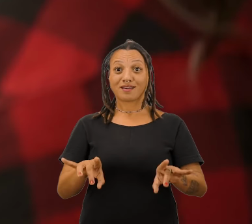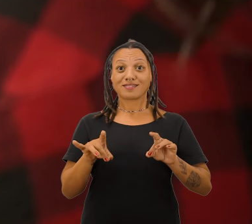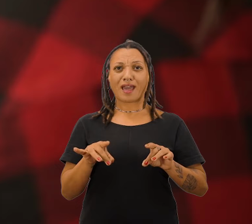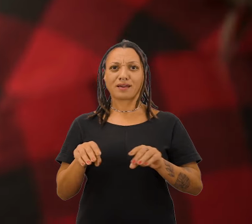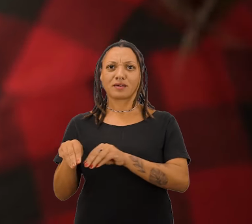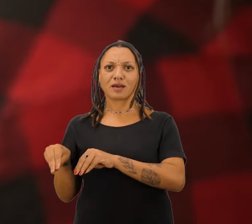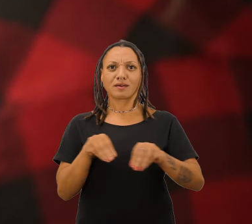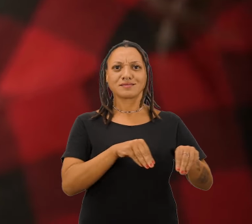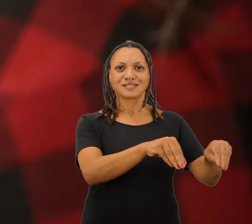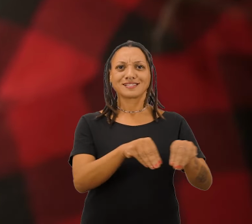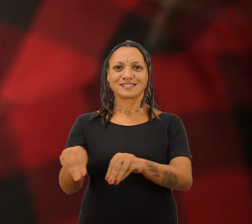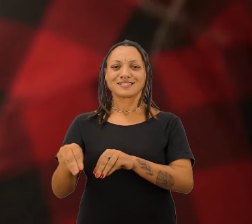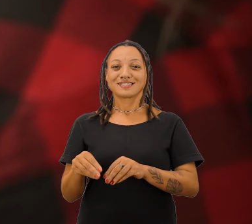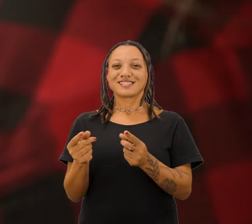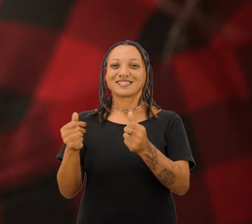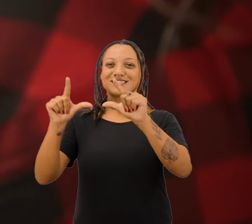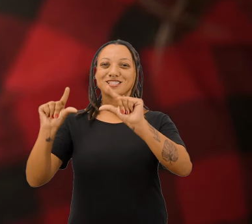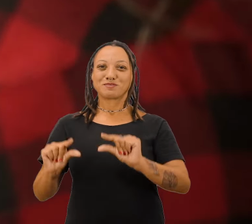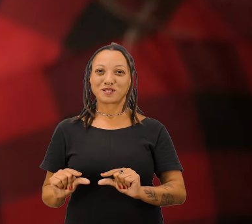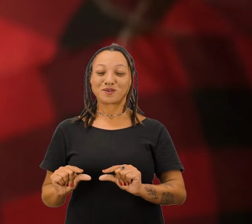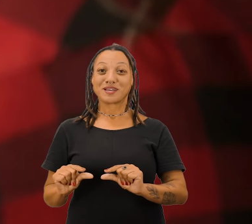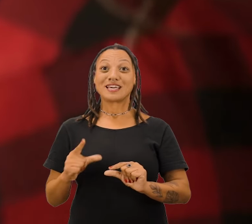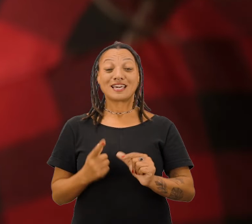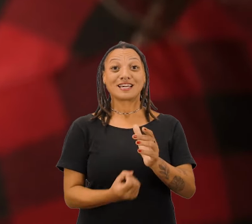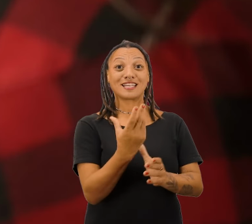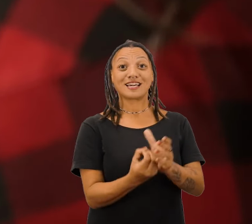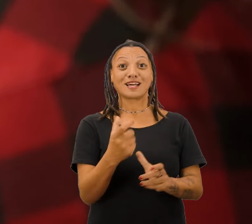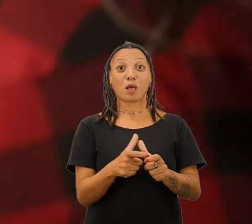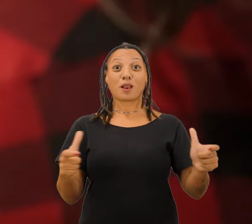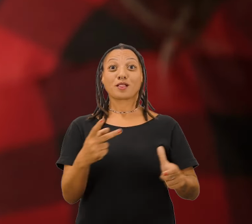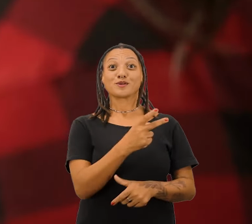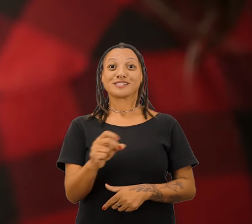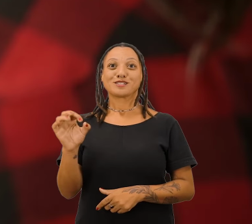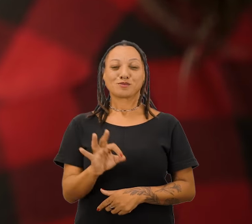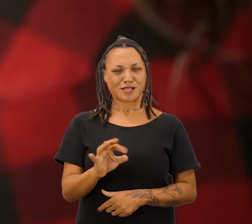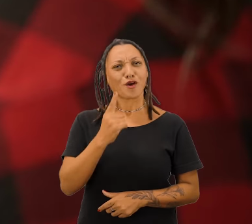With this technique, the cost drops and productivity increases by up to 200%.